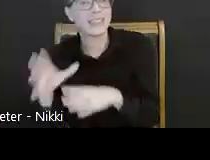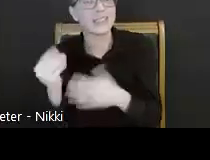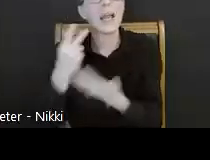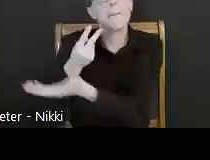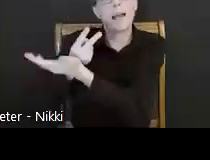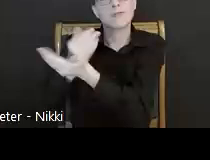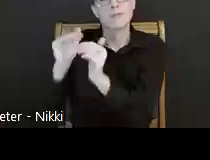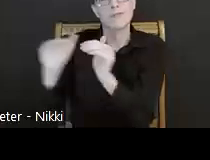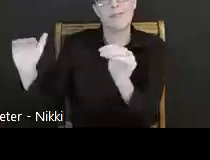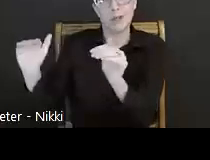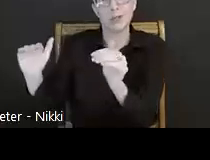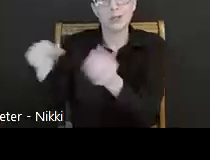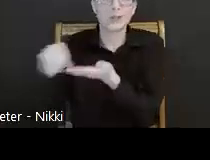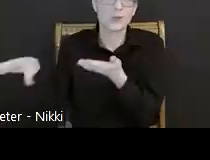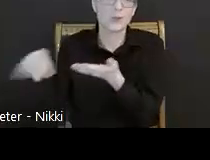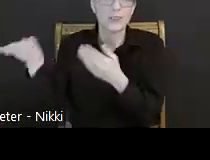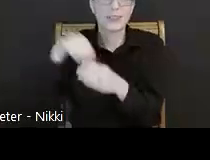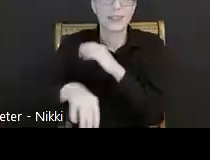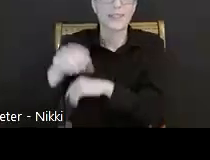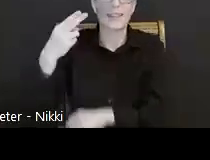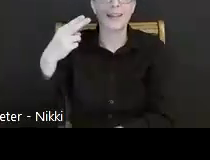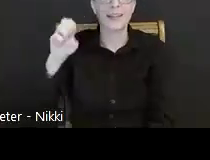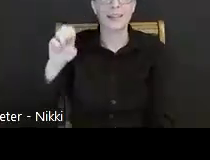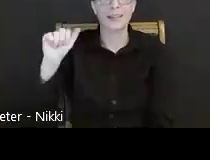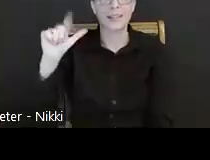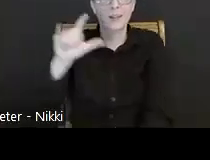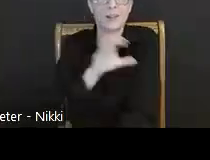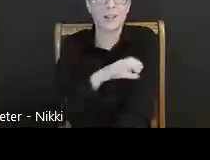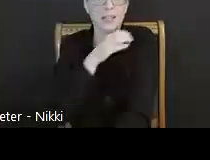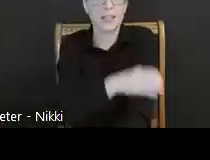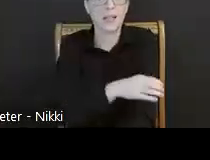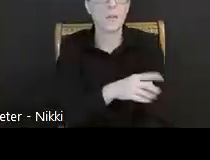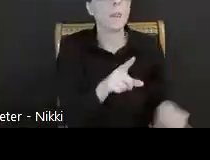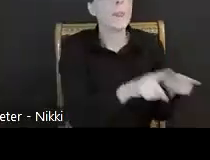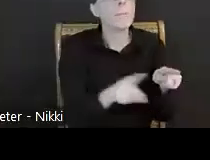as well as providing a lecture on ipv in our in the foundations a bioc psychosocial practice